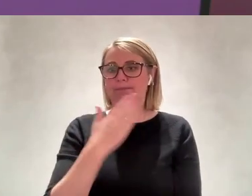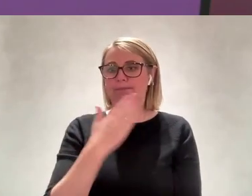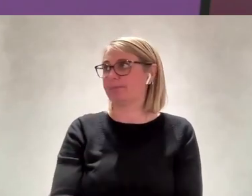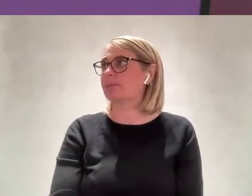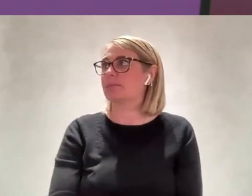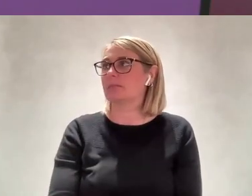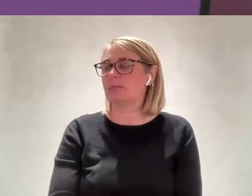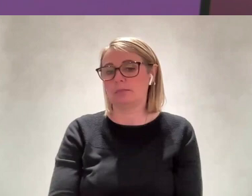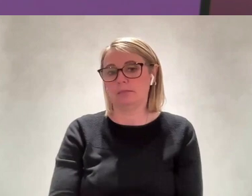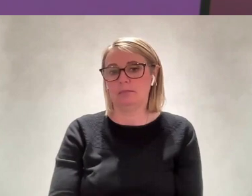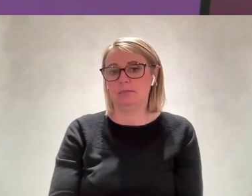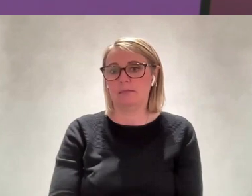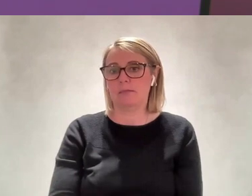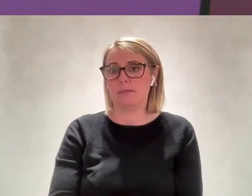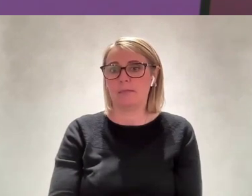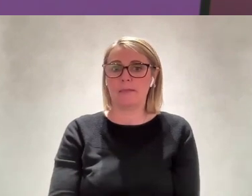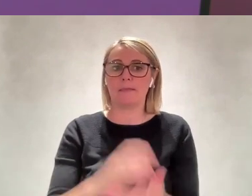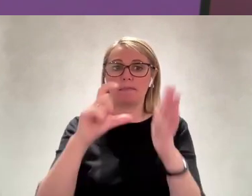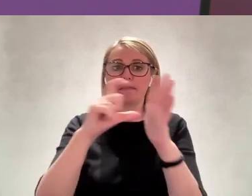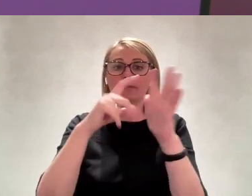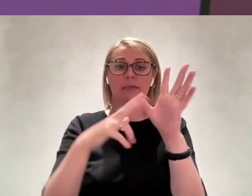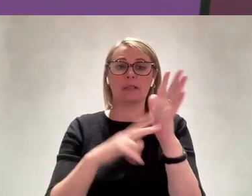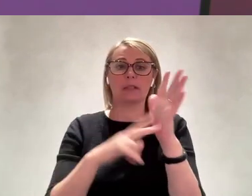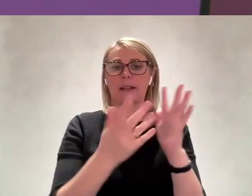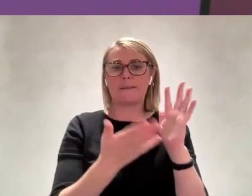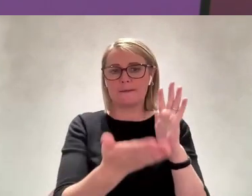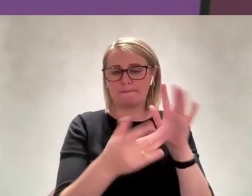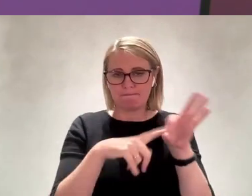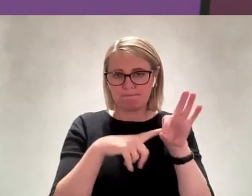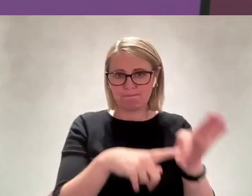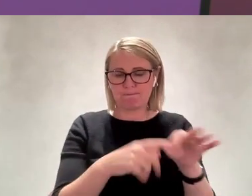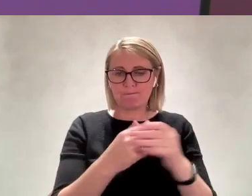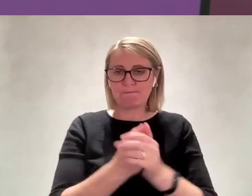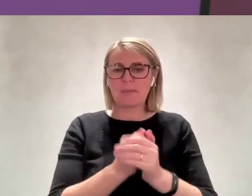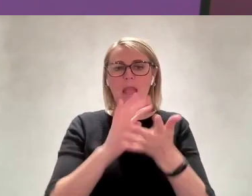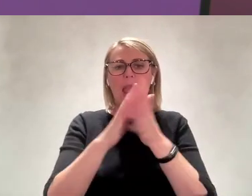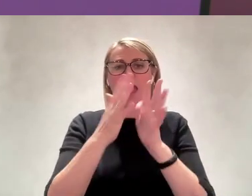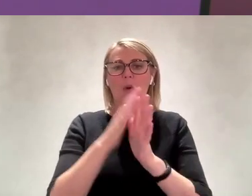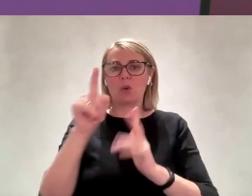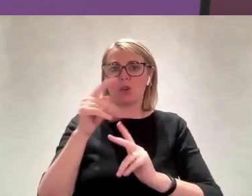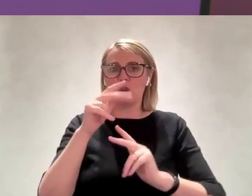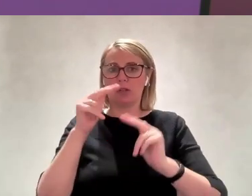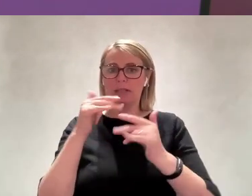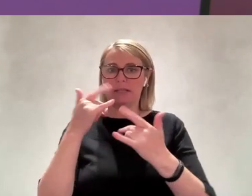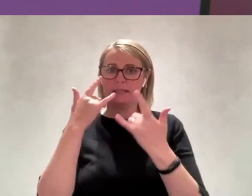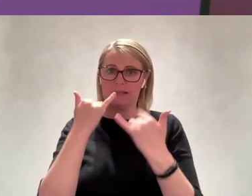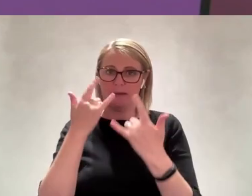Thanks, Sean. One for you, Dave. How would you recommend developing and assessing